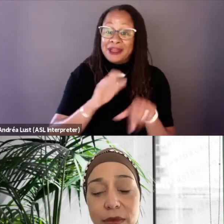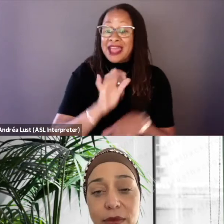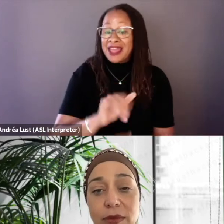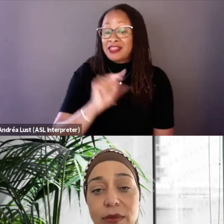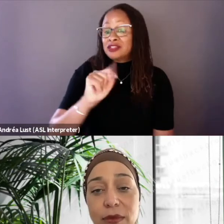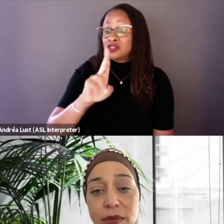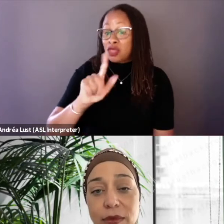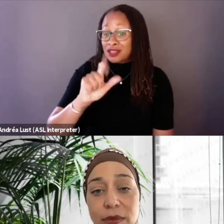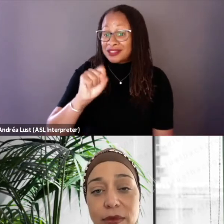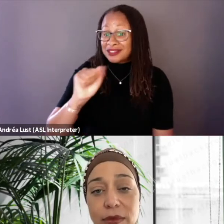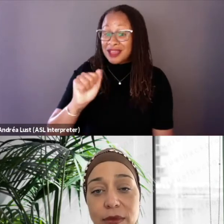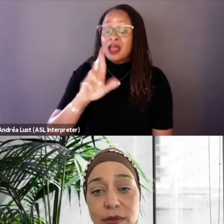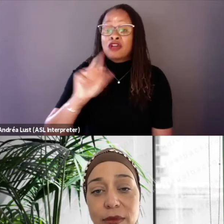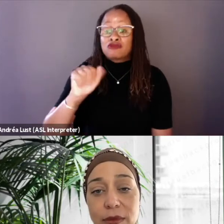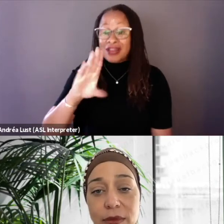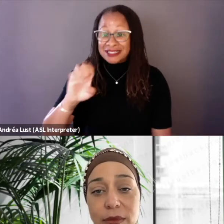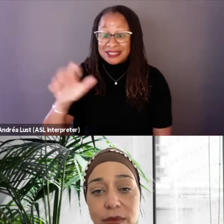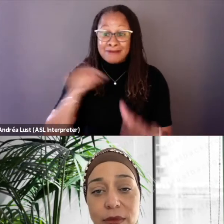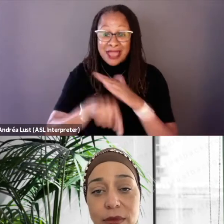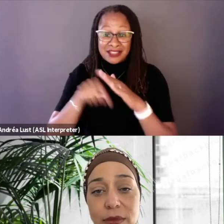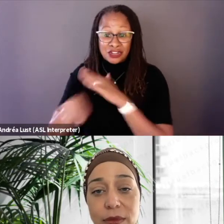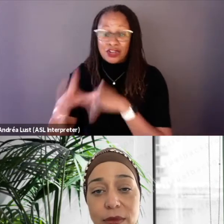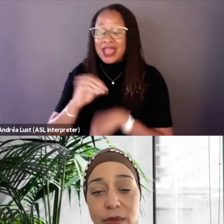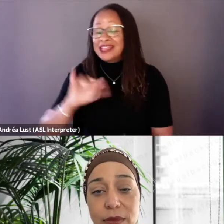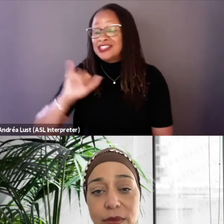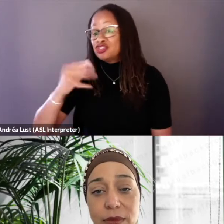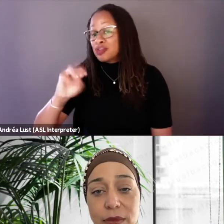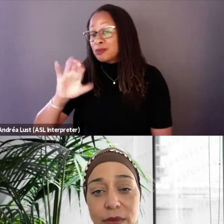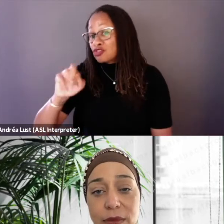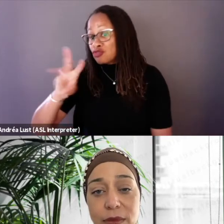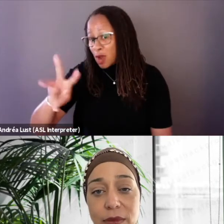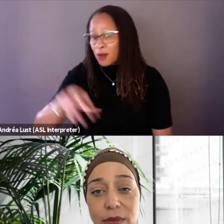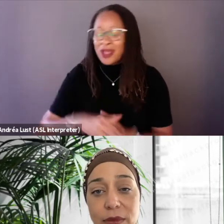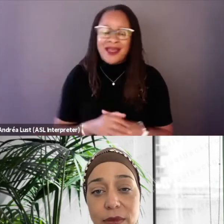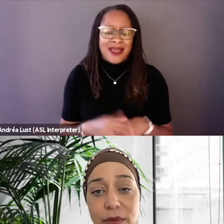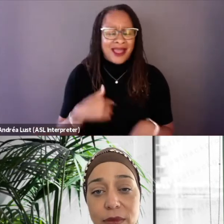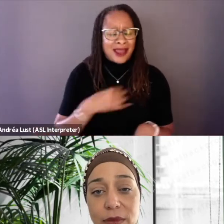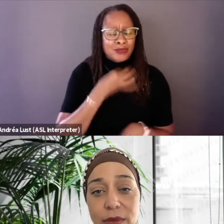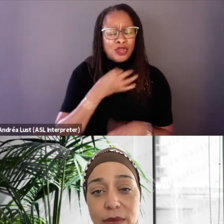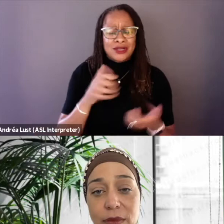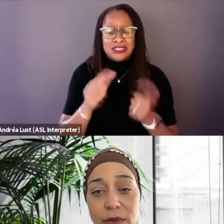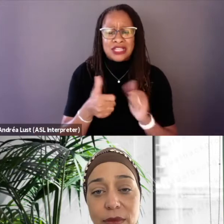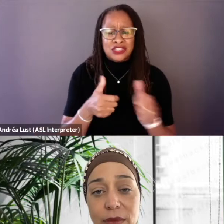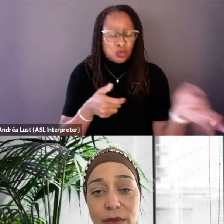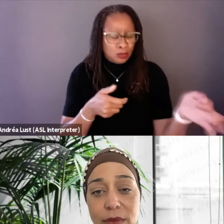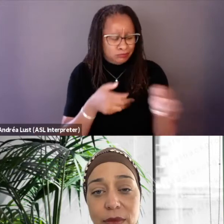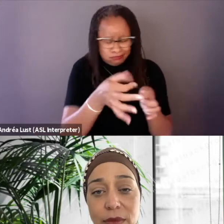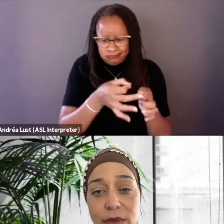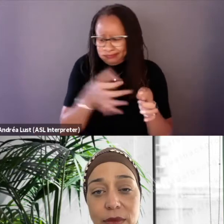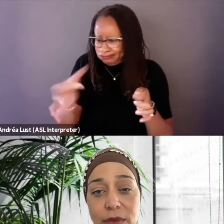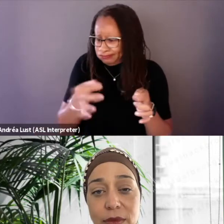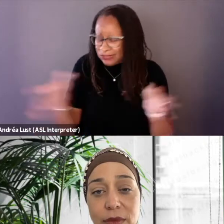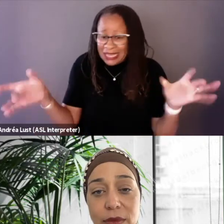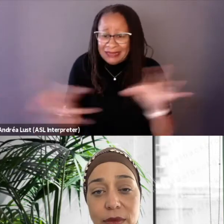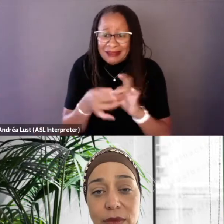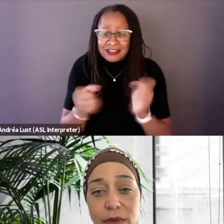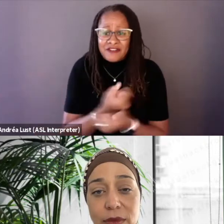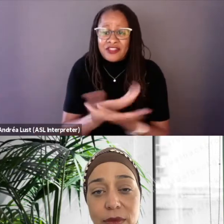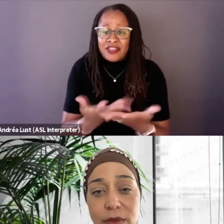as you were sort of pulling on these threads and kind of trying to figure out how you were going to connect anything, what you saw that maybe surprised you the most